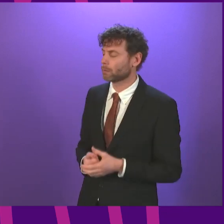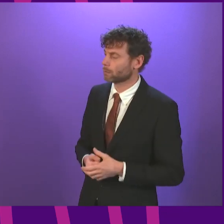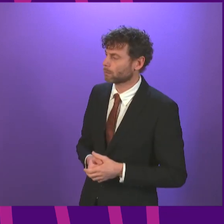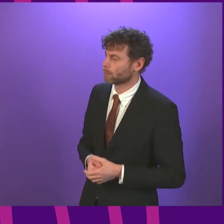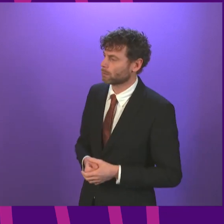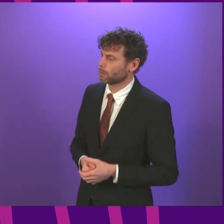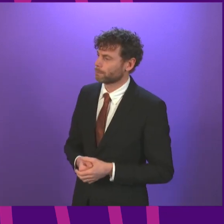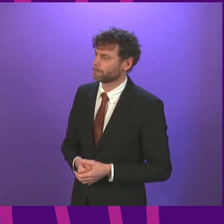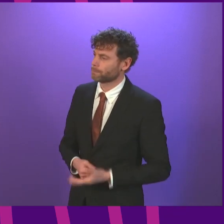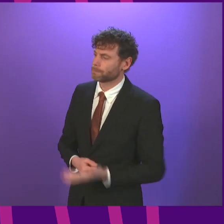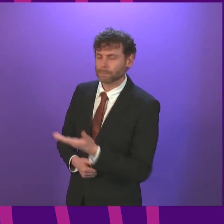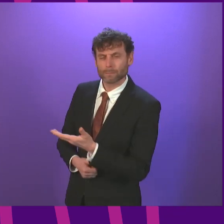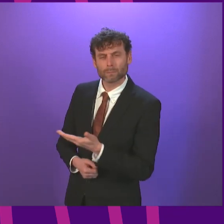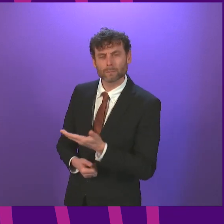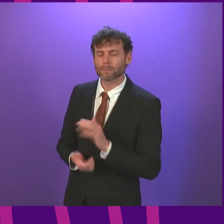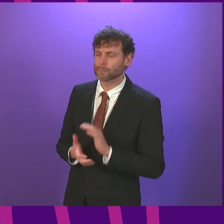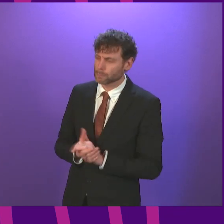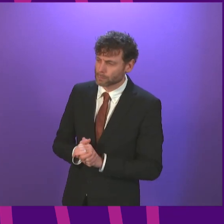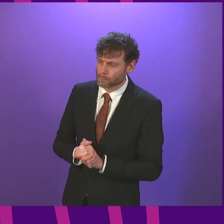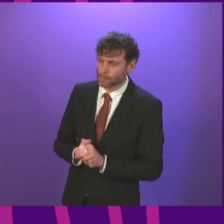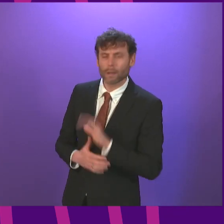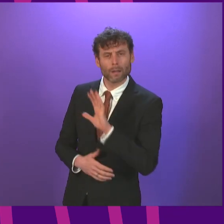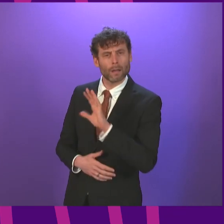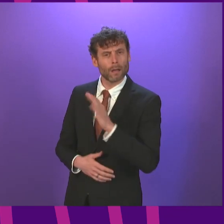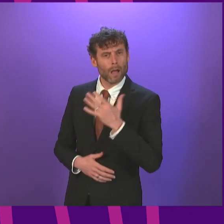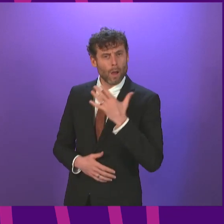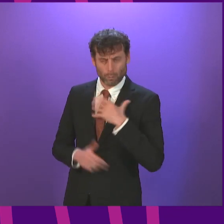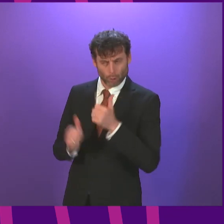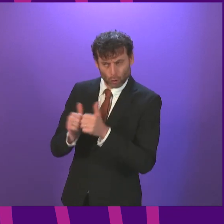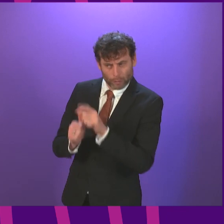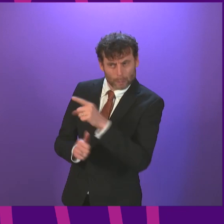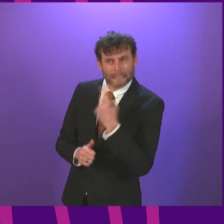The First Minister: First, I agree with the substantive part of